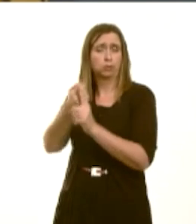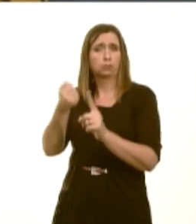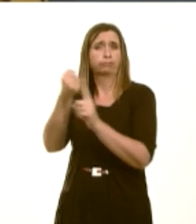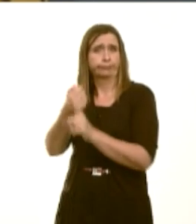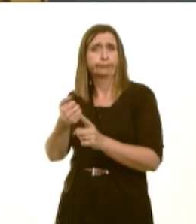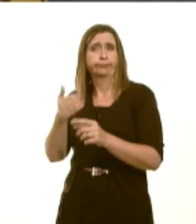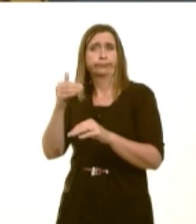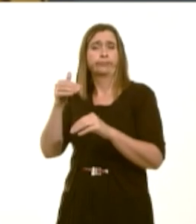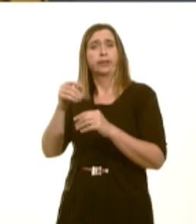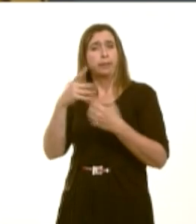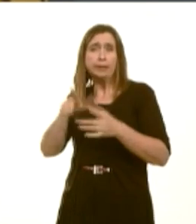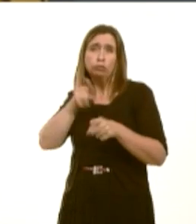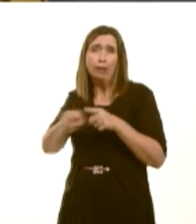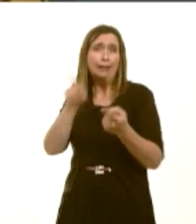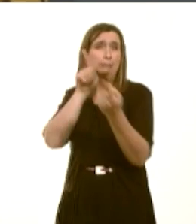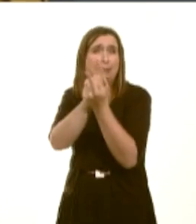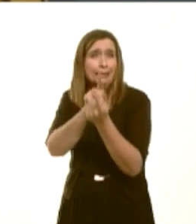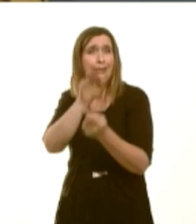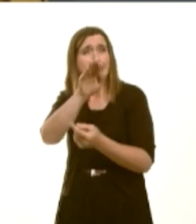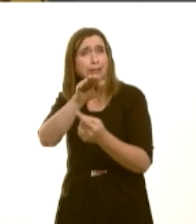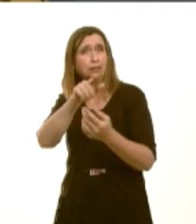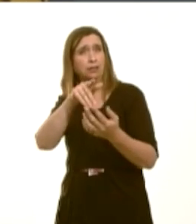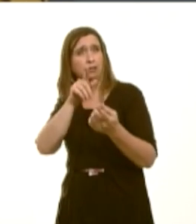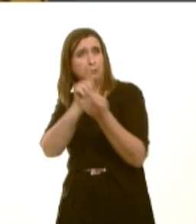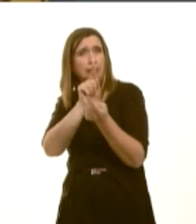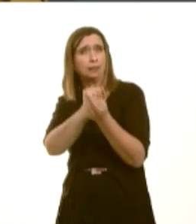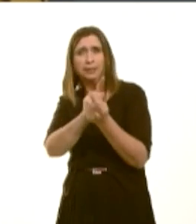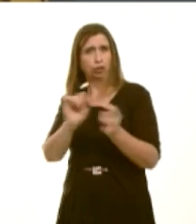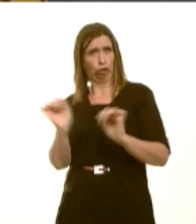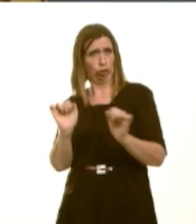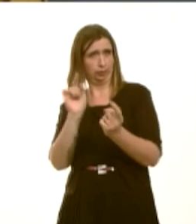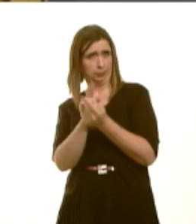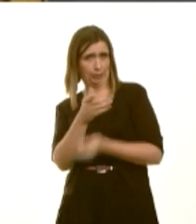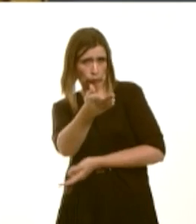meeting with you. Thereís also been another high-profile case over the weekend involving